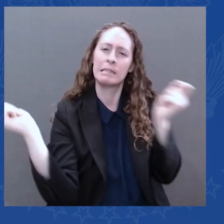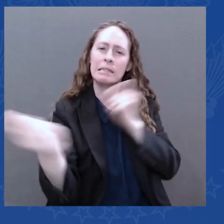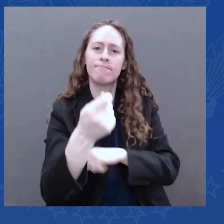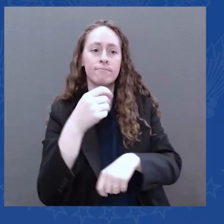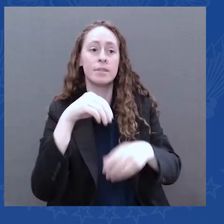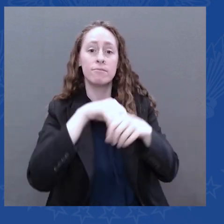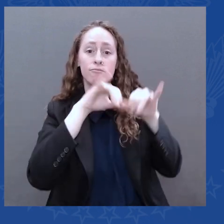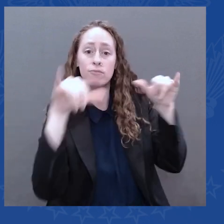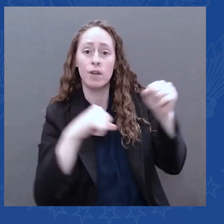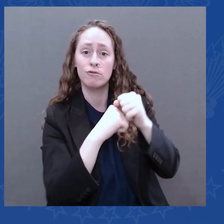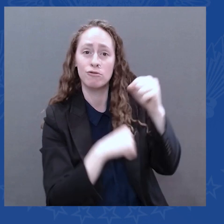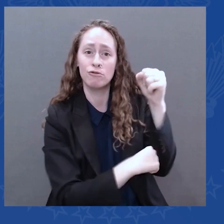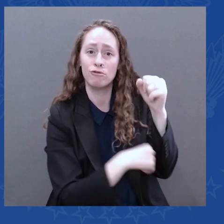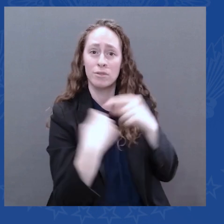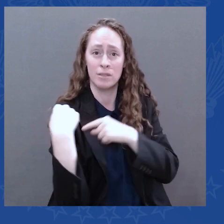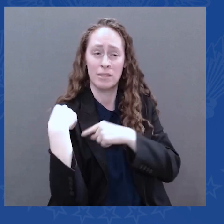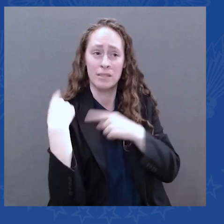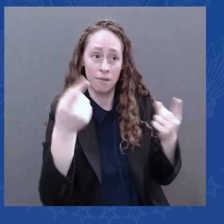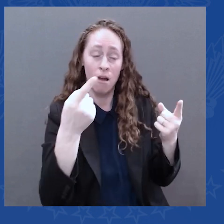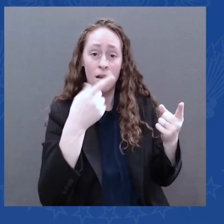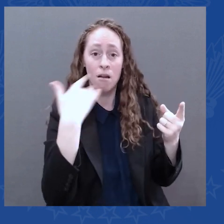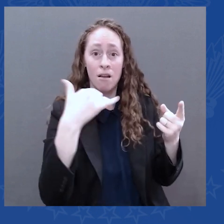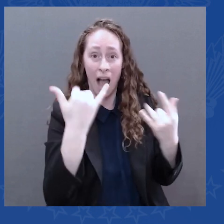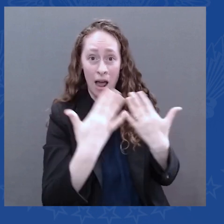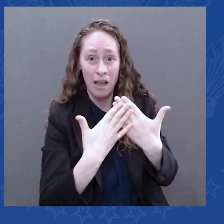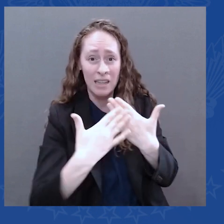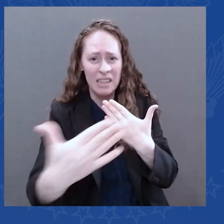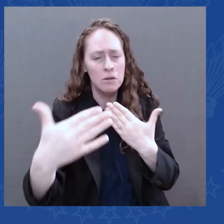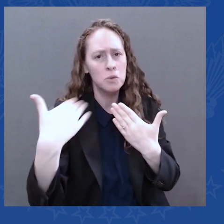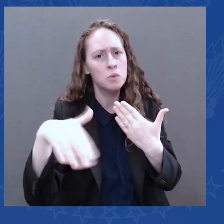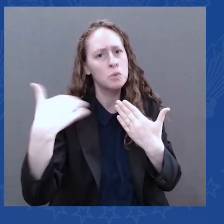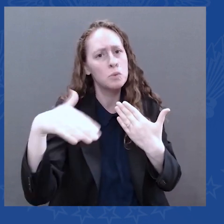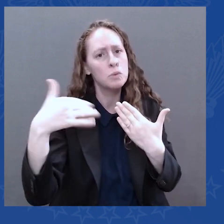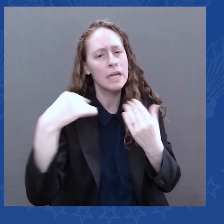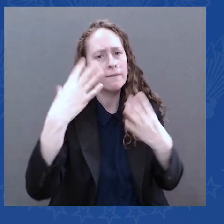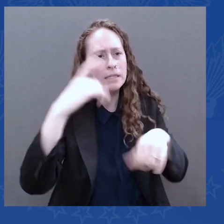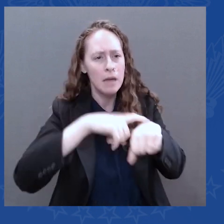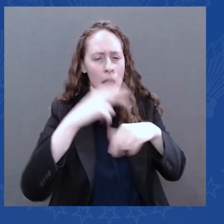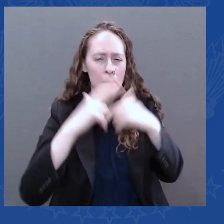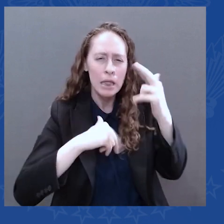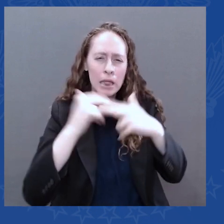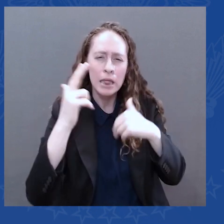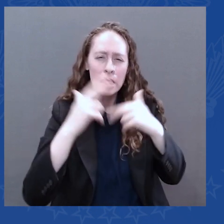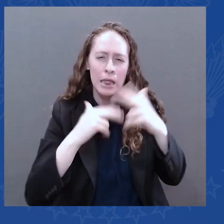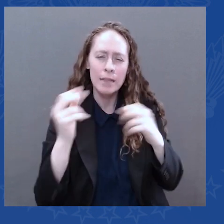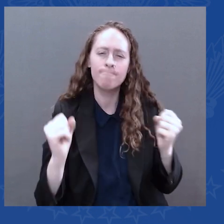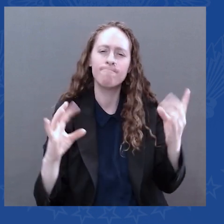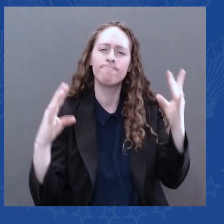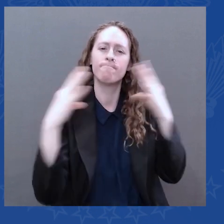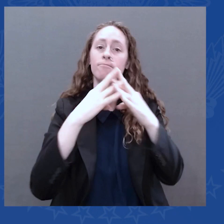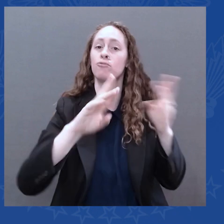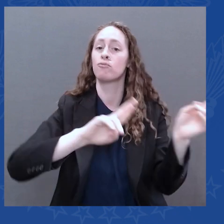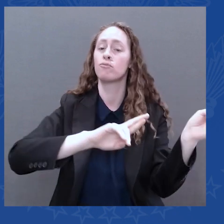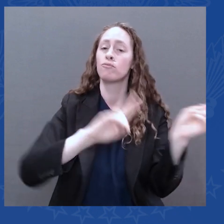So we're going to have to make sure the families in Europe can get through this winter and the next while we're building an infrastructure